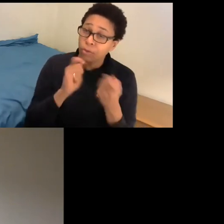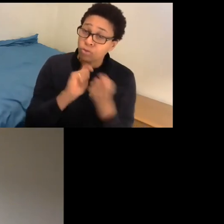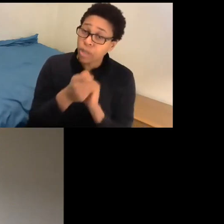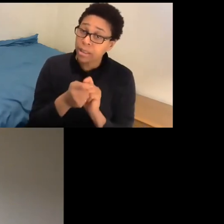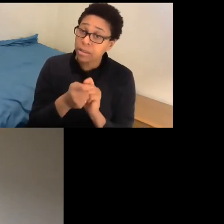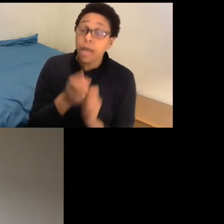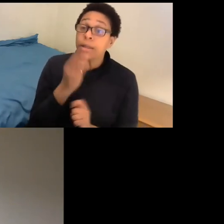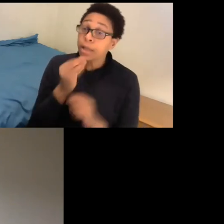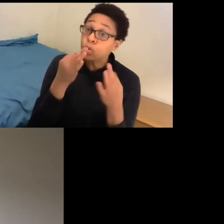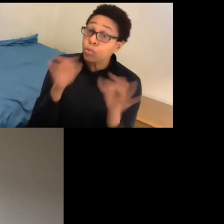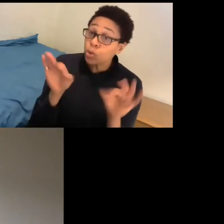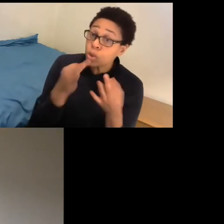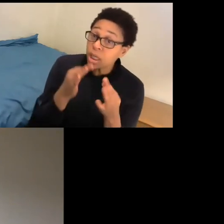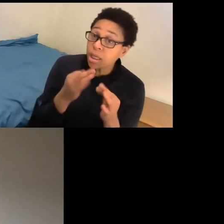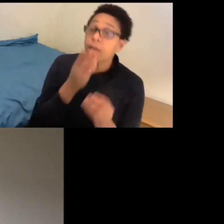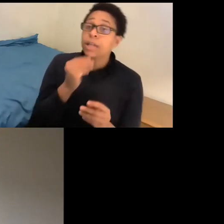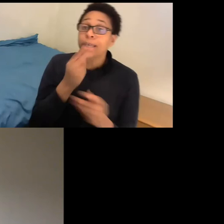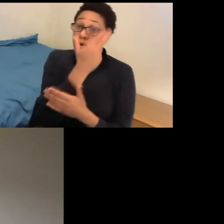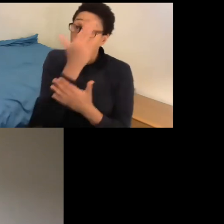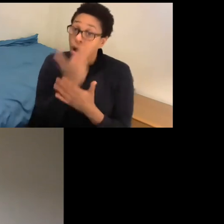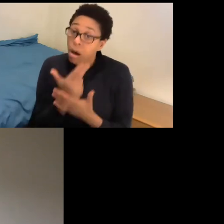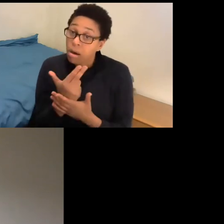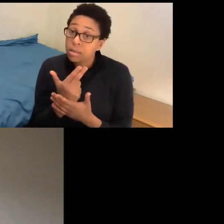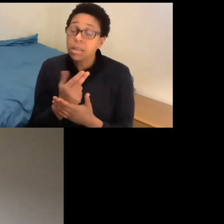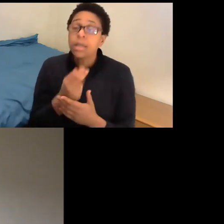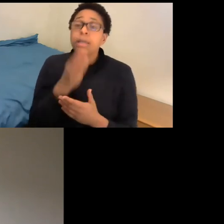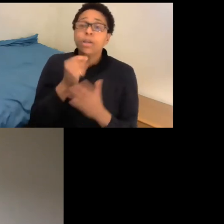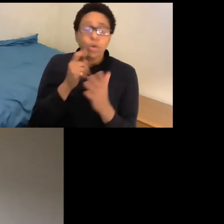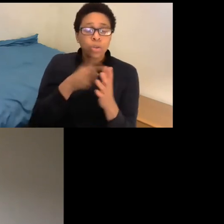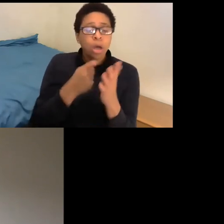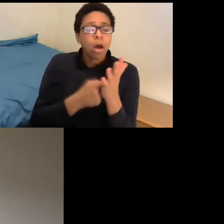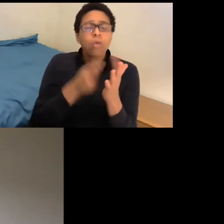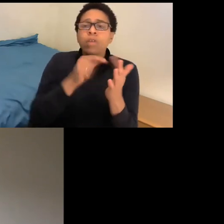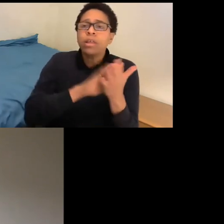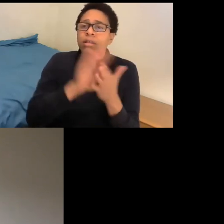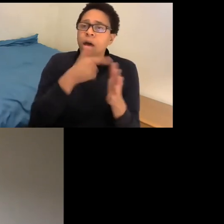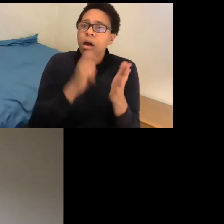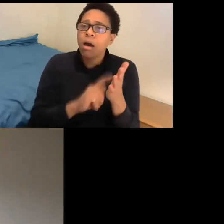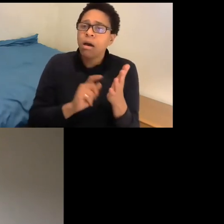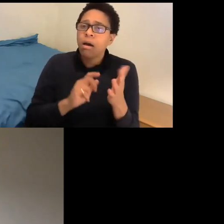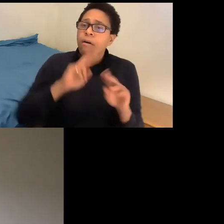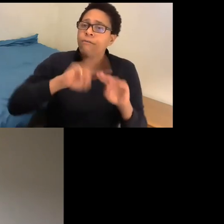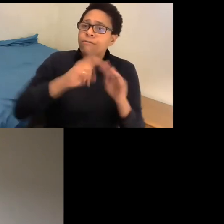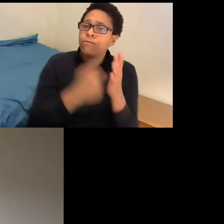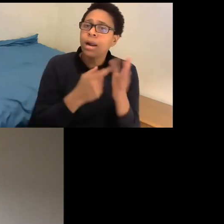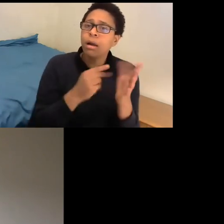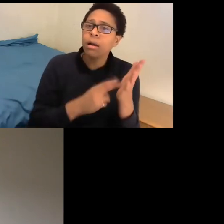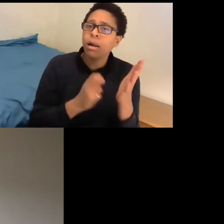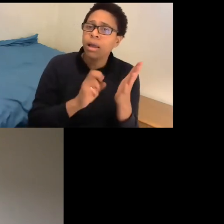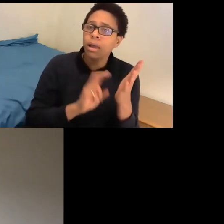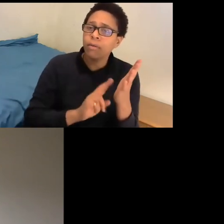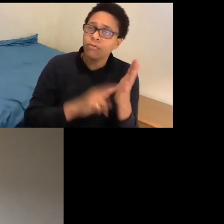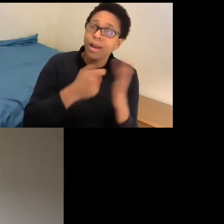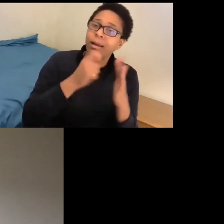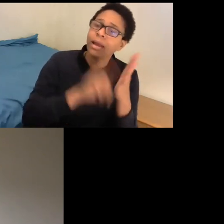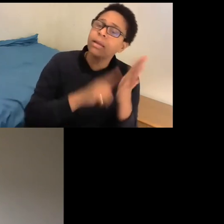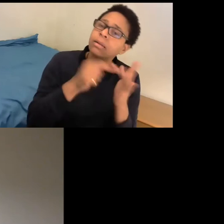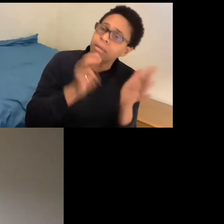It takes place through, you know, Aretha Franklin's respects Mahalia Jackson. And that is where Black feminist theory